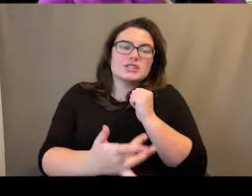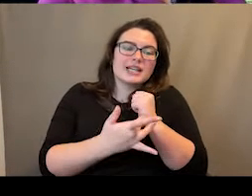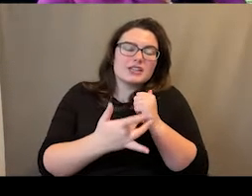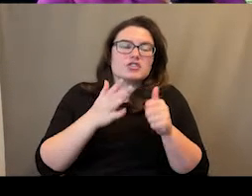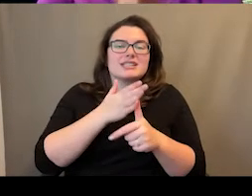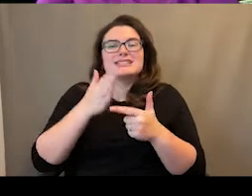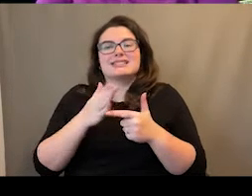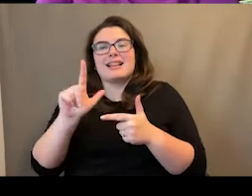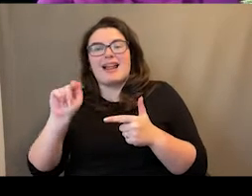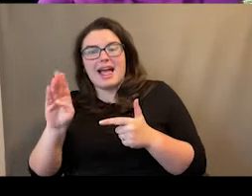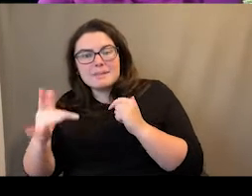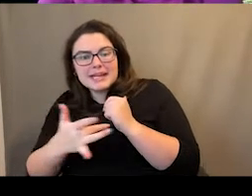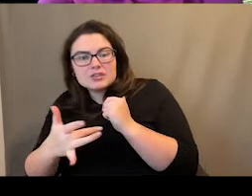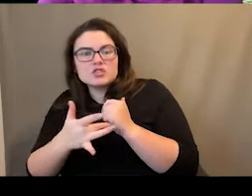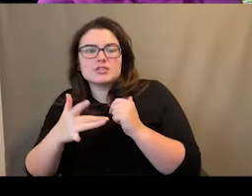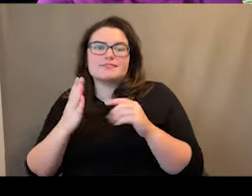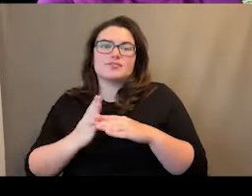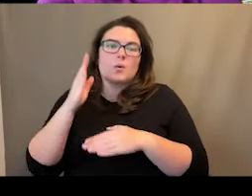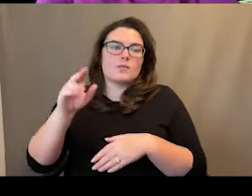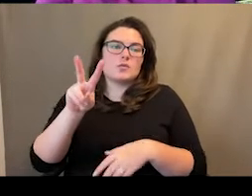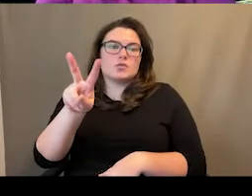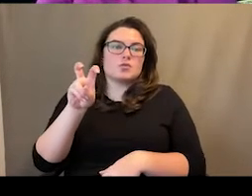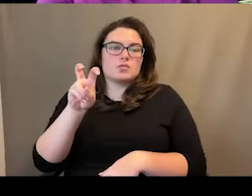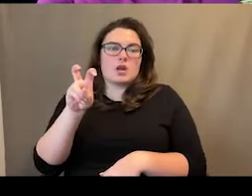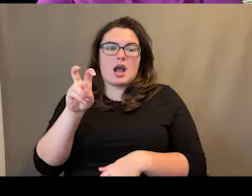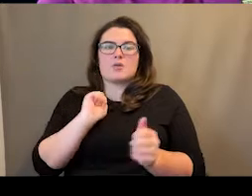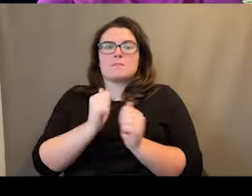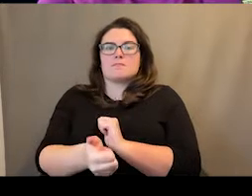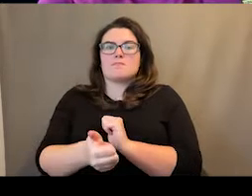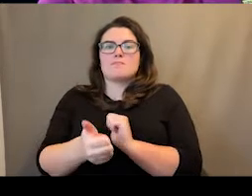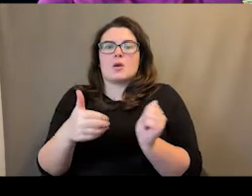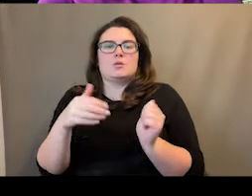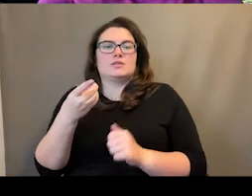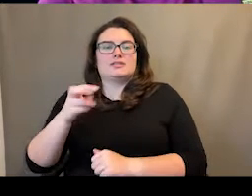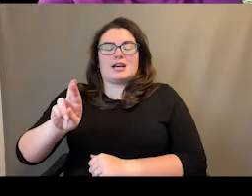over 200 post doctoral associates, about 1,400 graduate students,